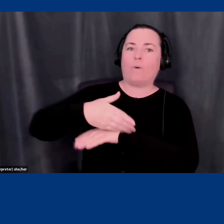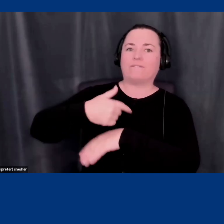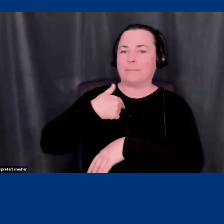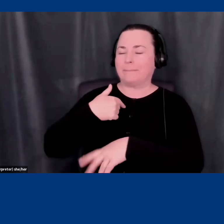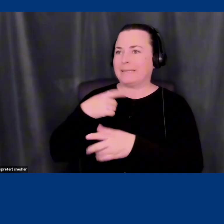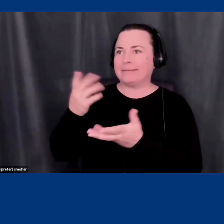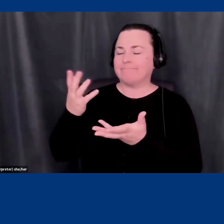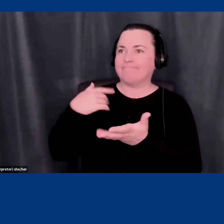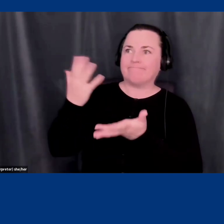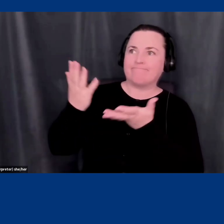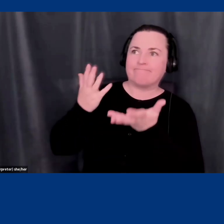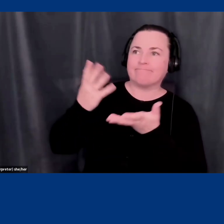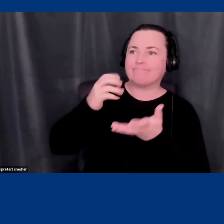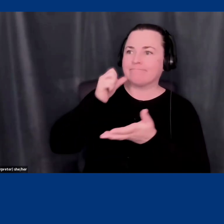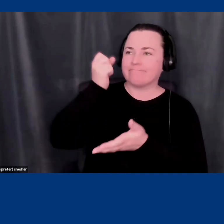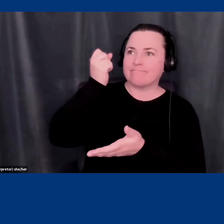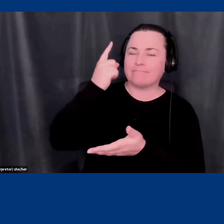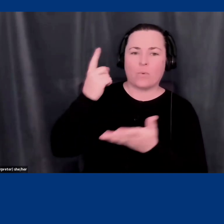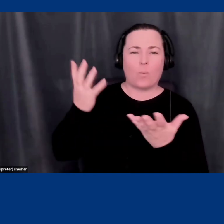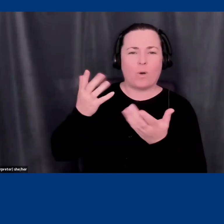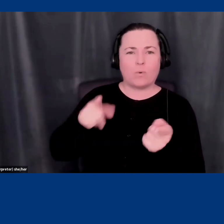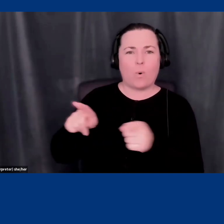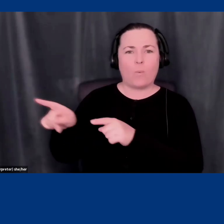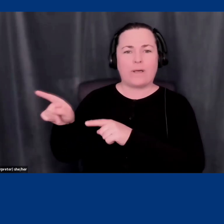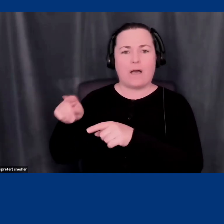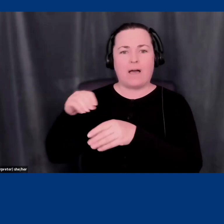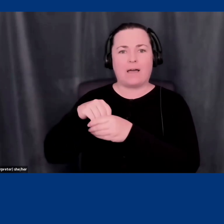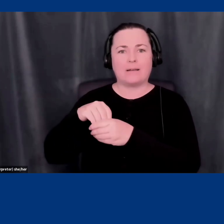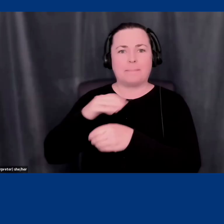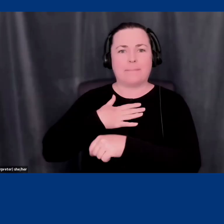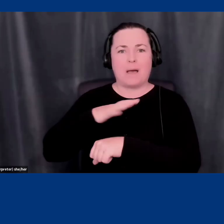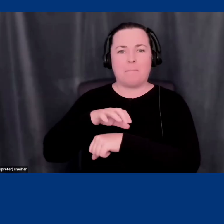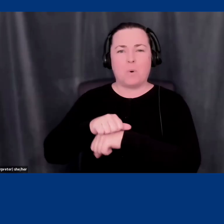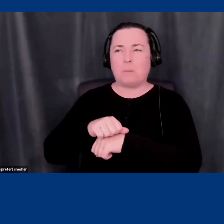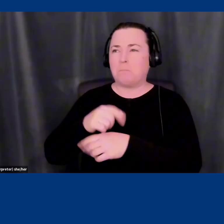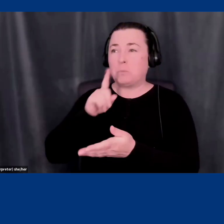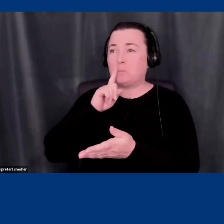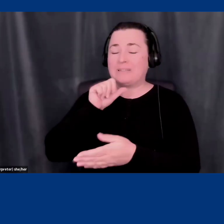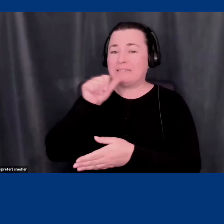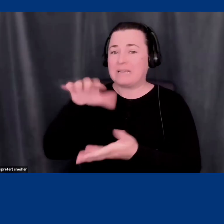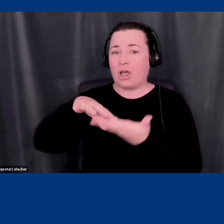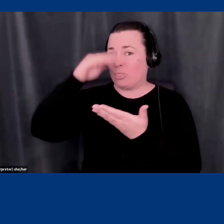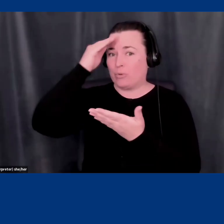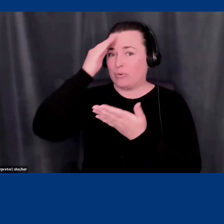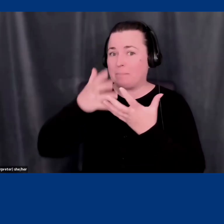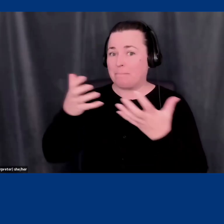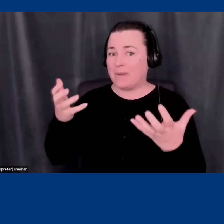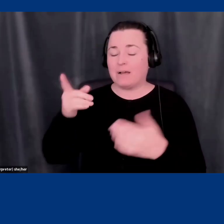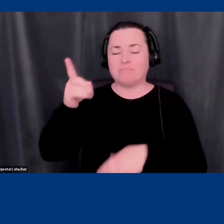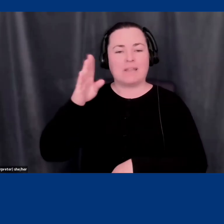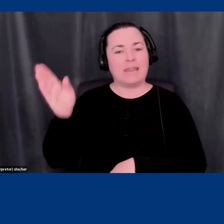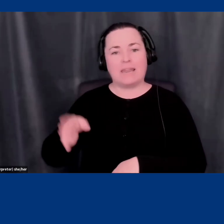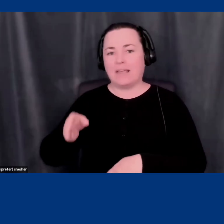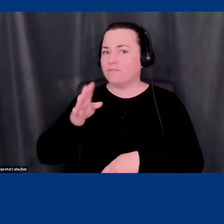I didn't really take a lot of information and they didn't talk to me about breastfeeding they didn't talk